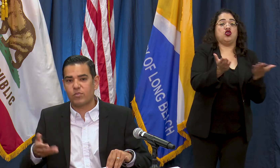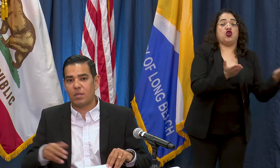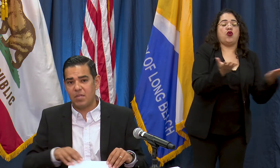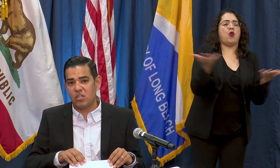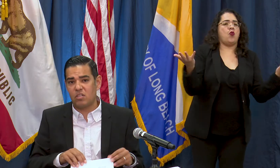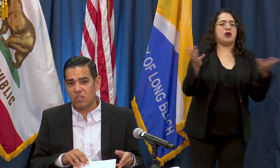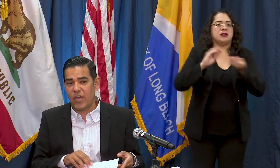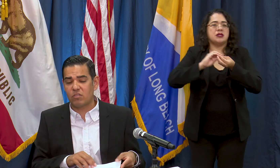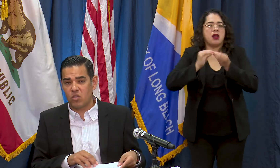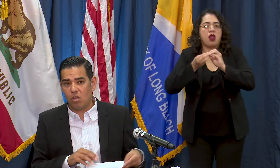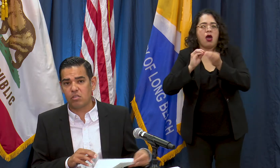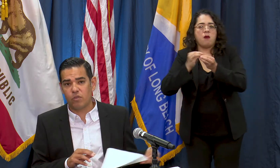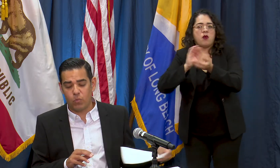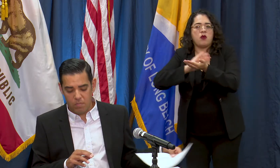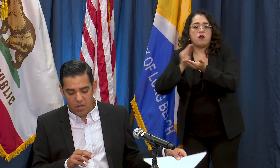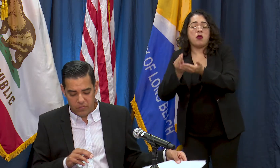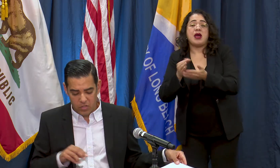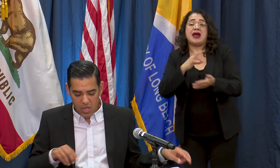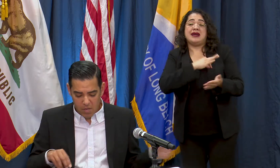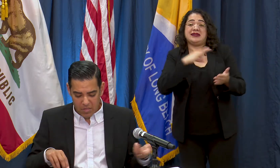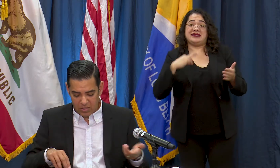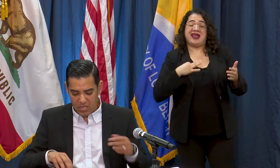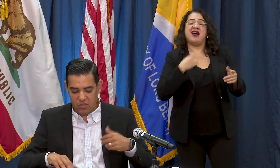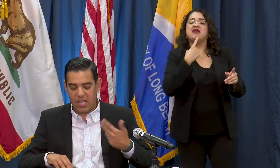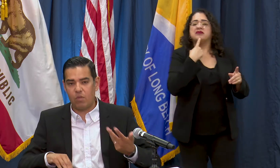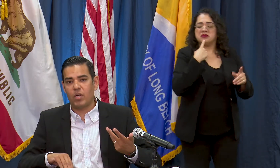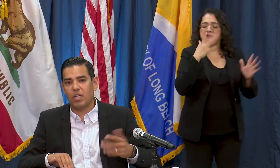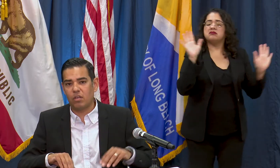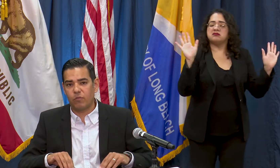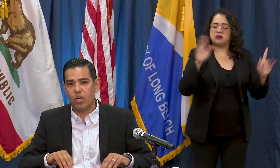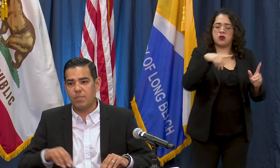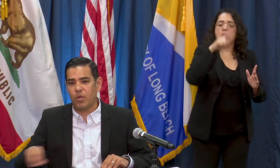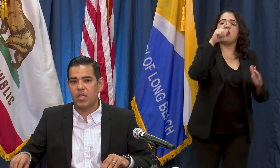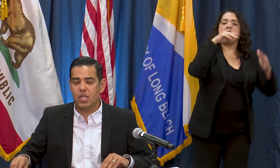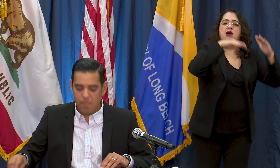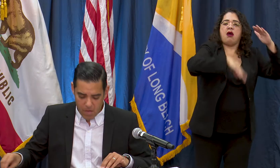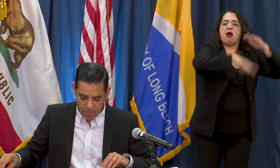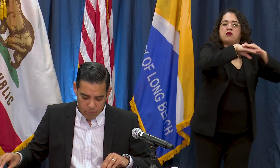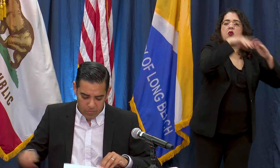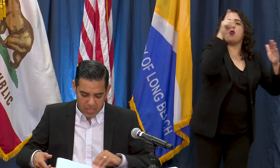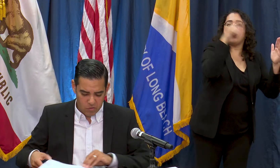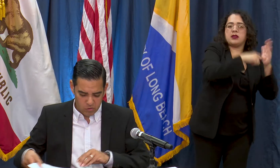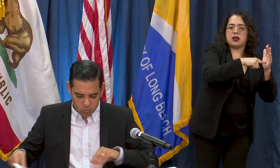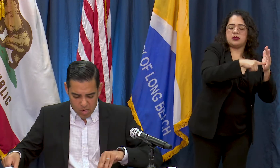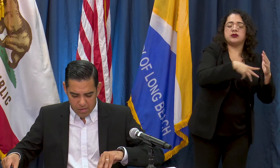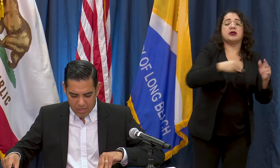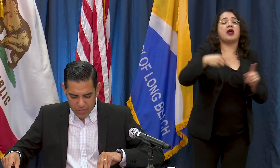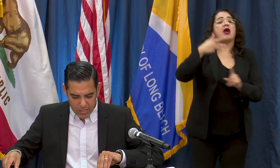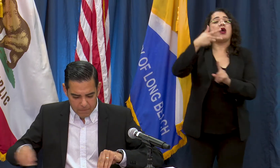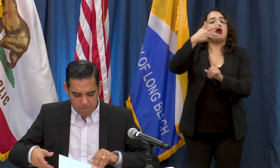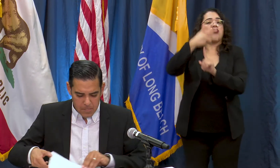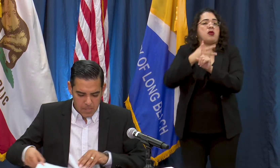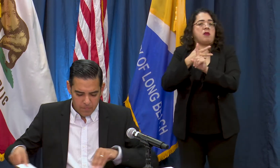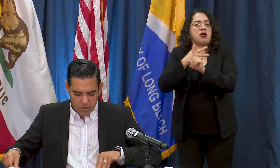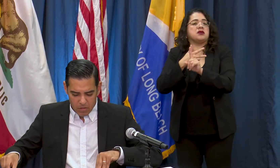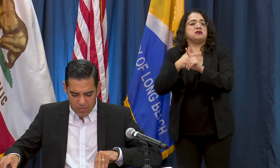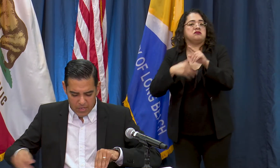recommendation is the $1,000 for 3 months but at the end of the day we're going to look for input from the Council as well and I think